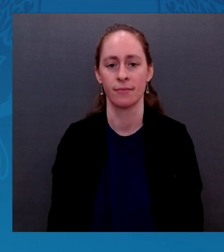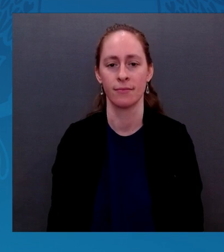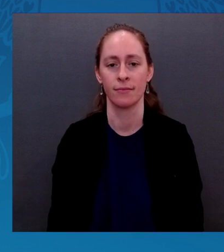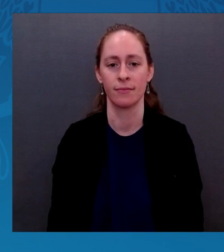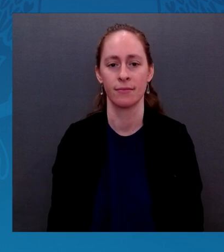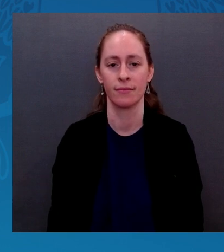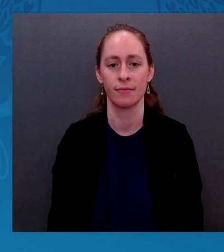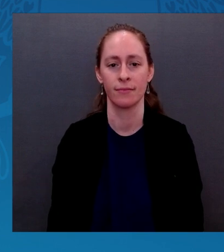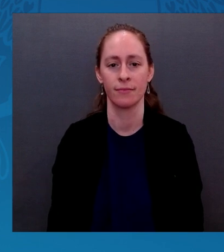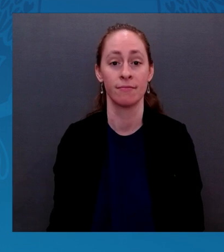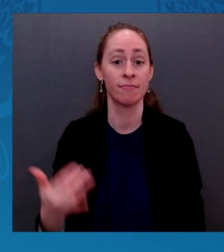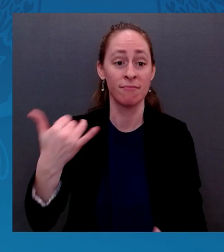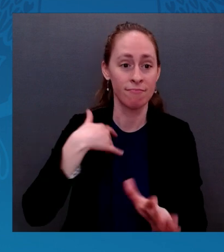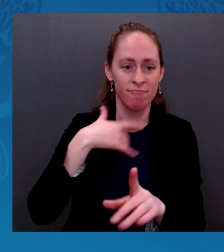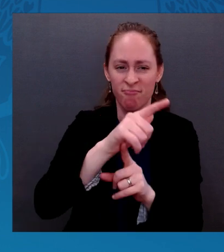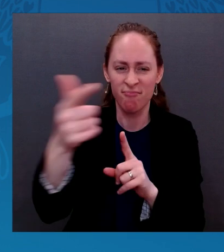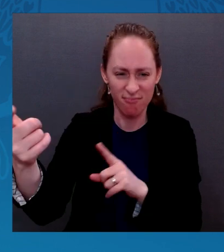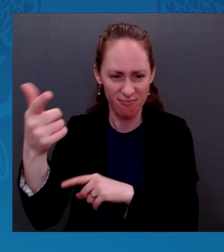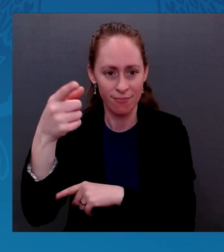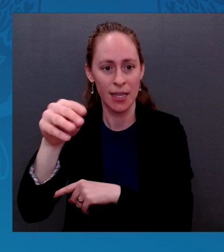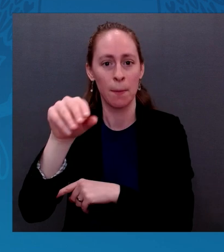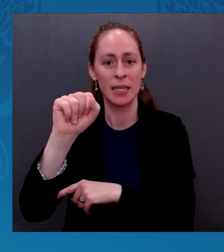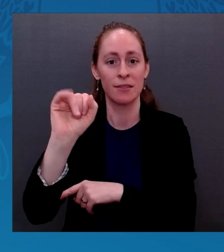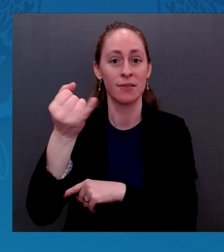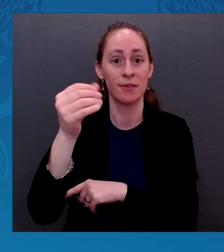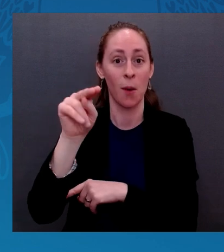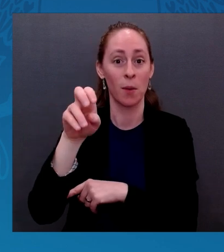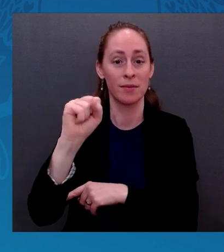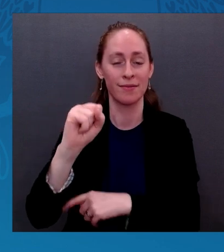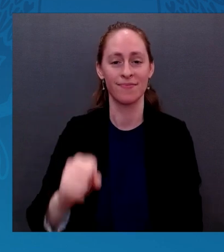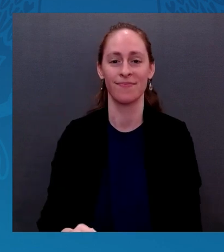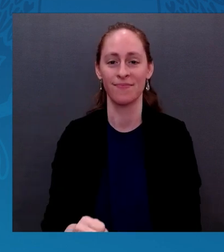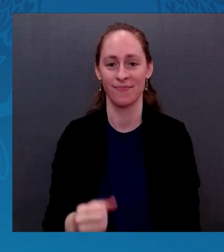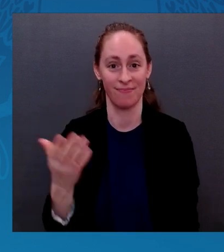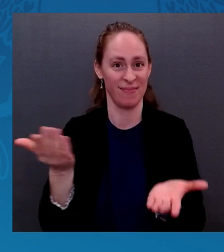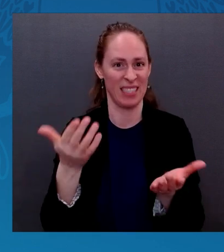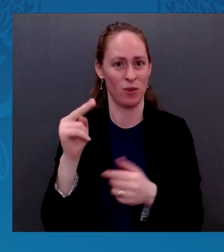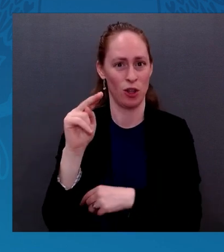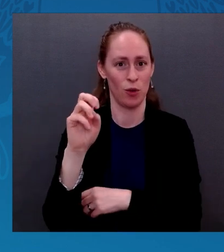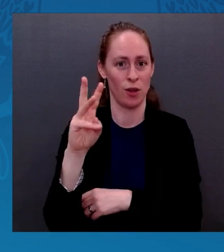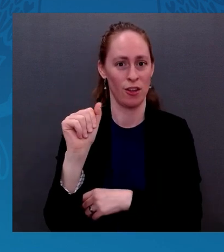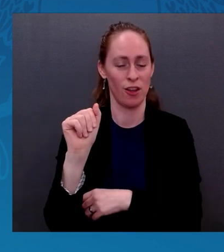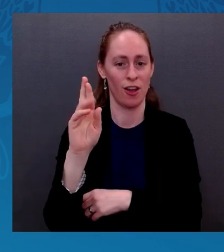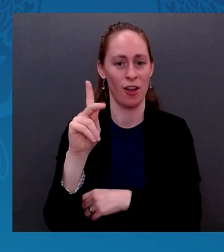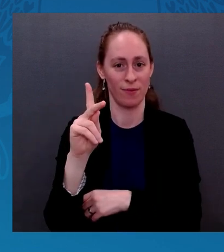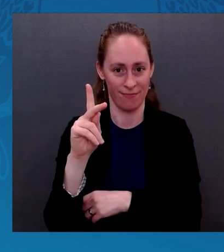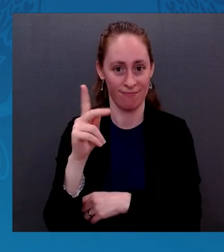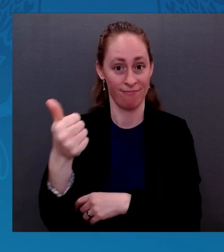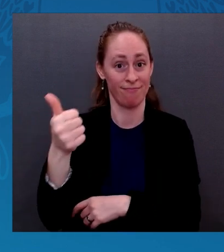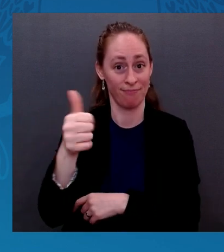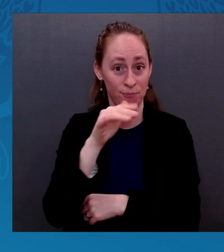Mother of four children and a grandmother of three. I understand that your block was one of the first to be serving.